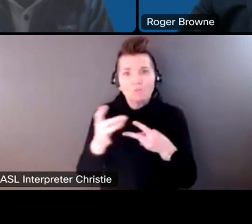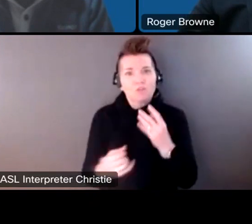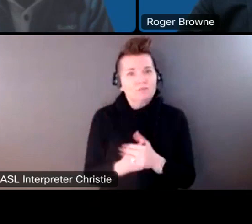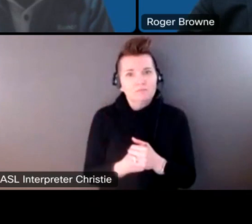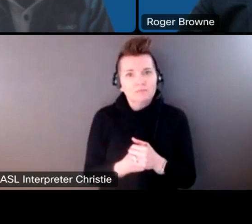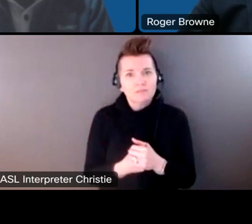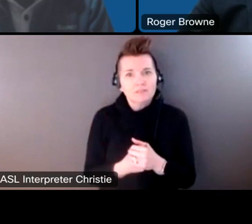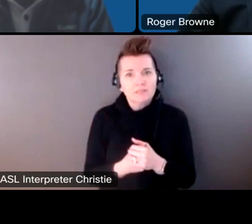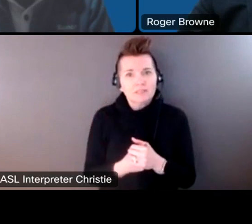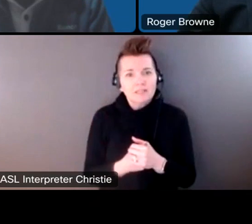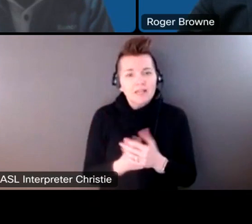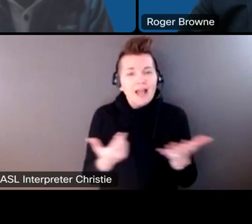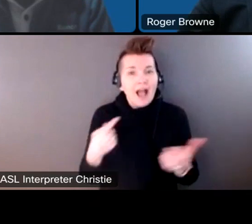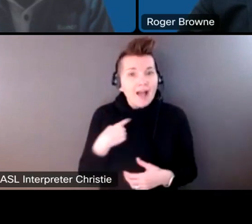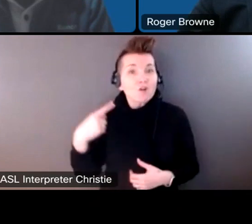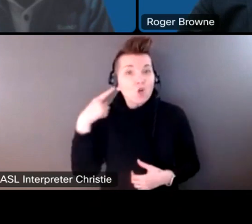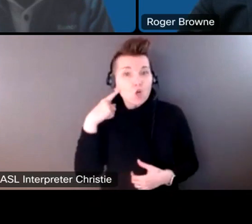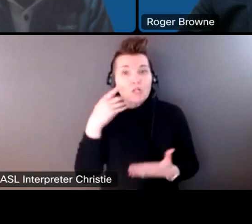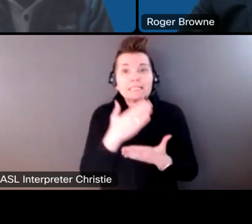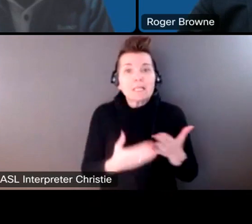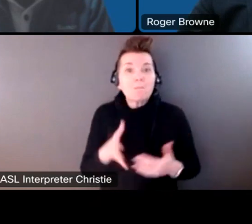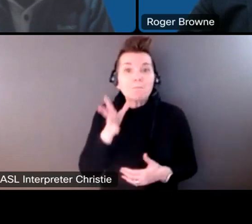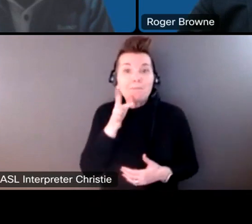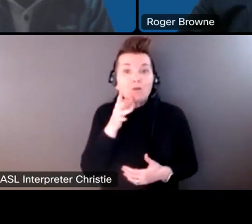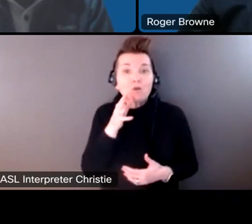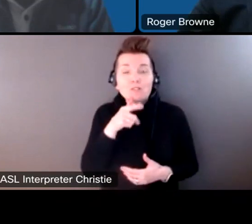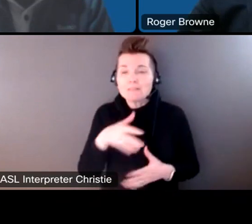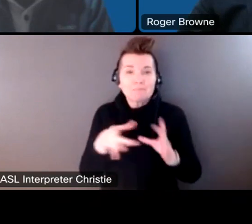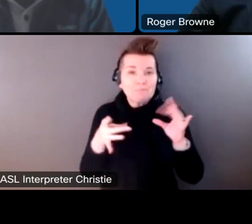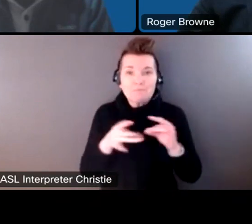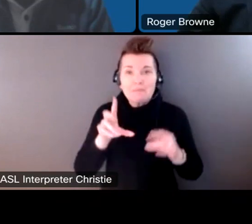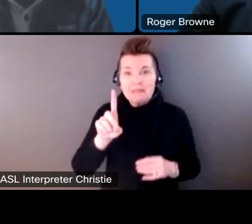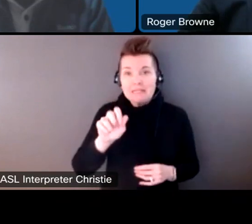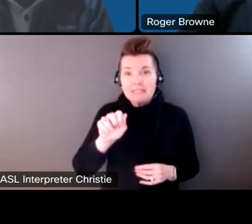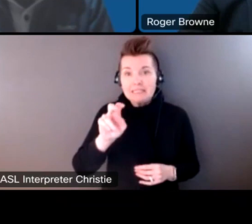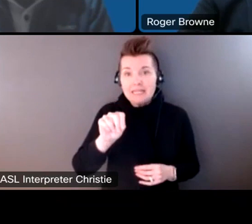I've heard mothers say they will not cycle on Danforth now, near Pape and Danforth, because